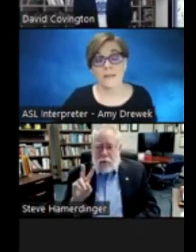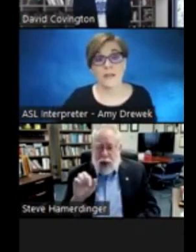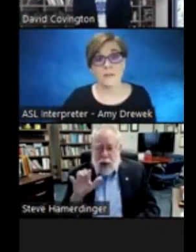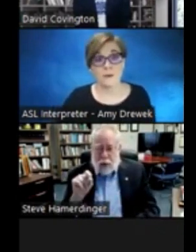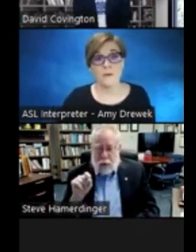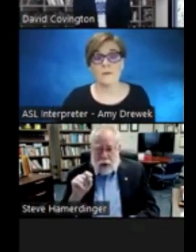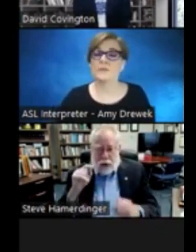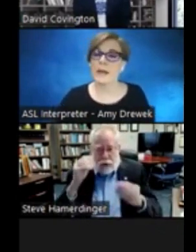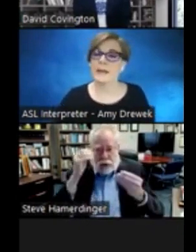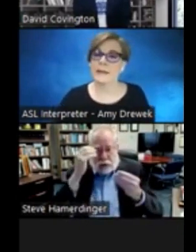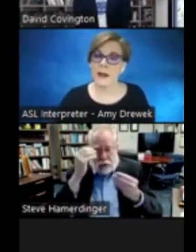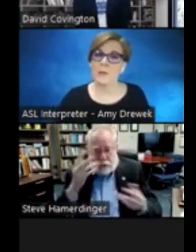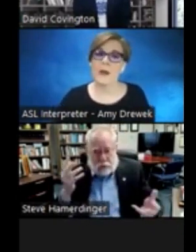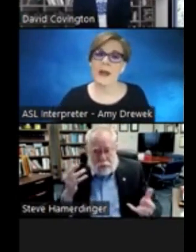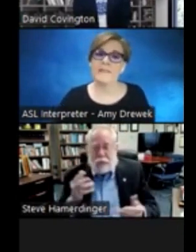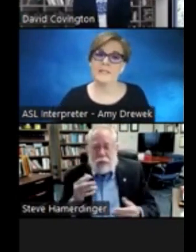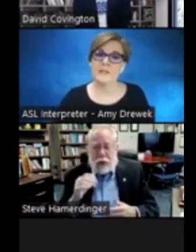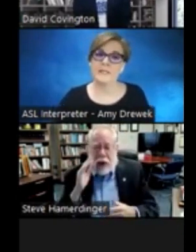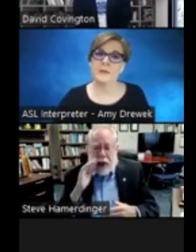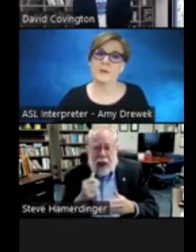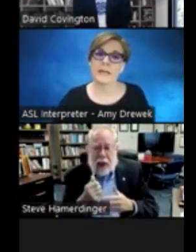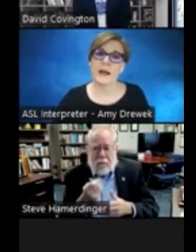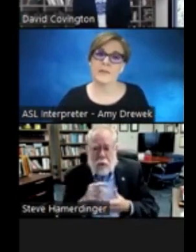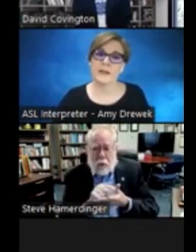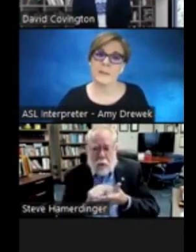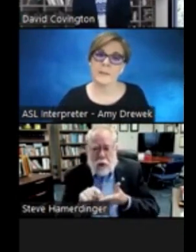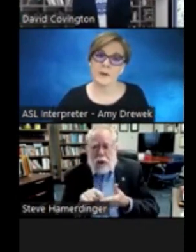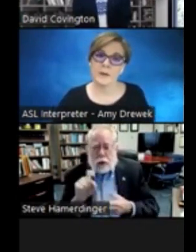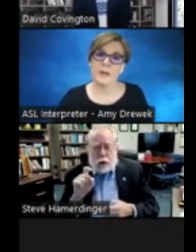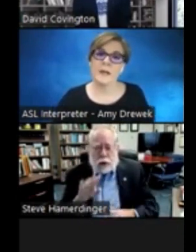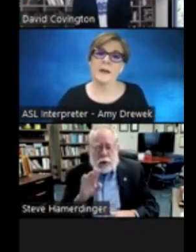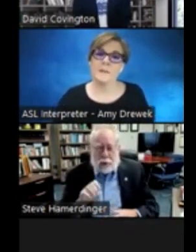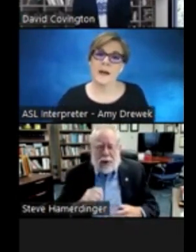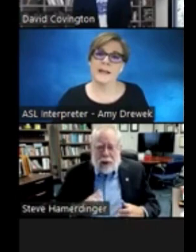OUR VIDEO PHONES. RIGHT NOW WE ARE USING THE OLD 800 NUMBER.